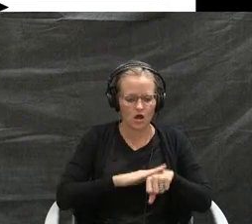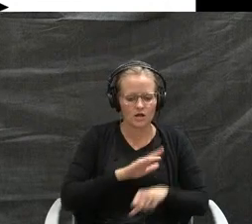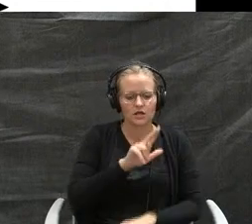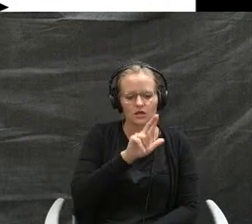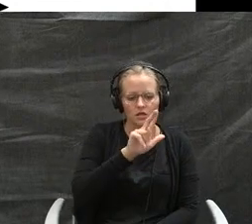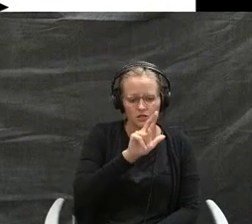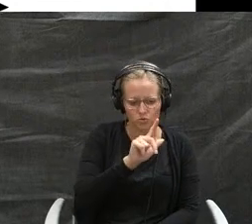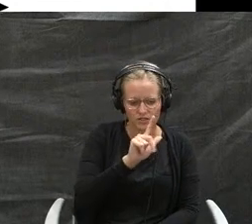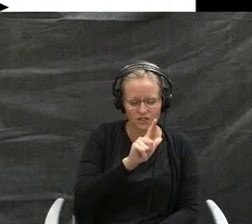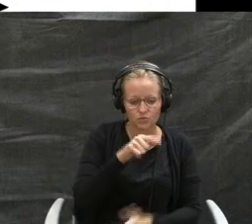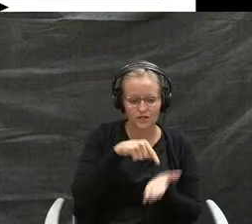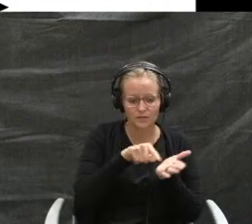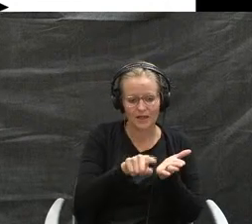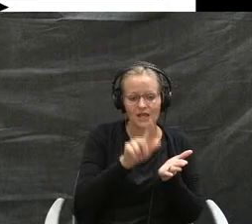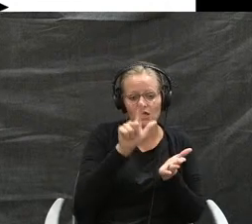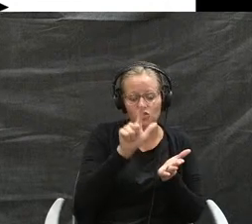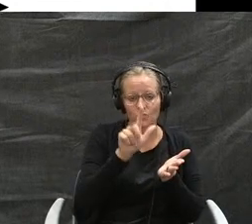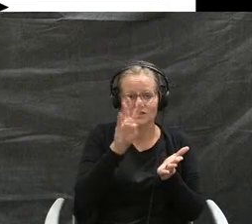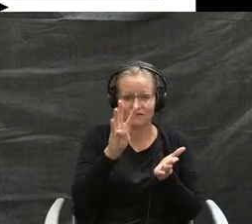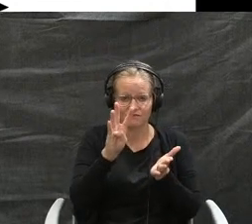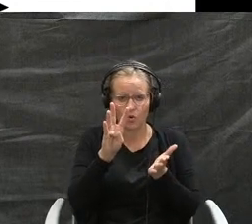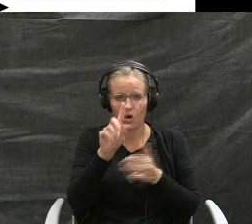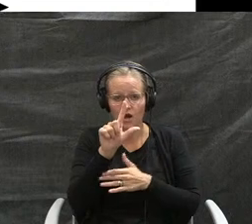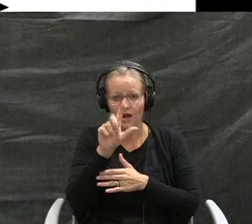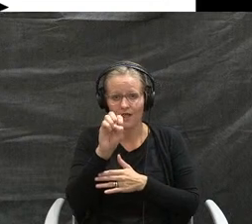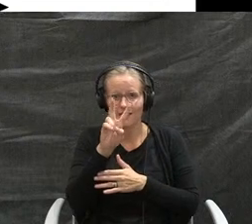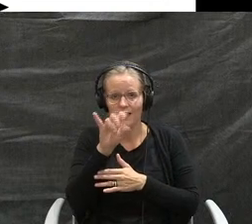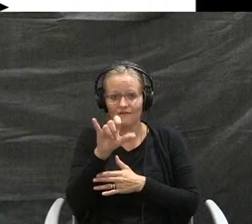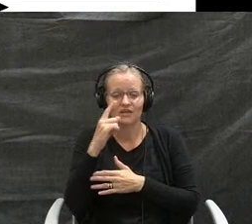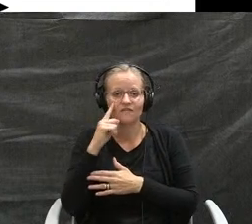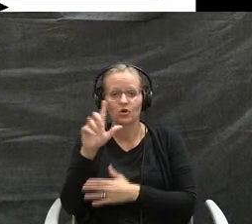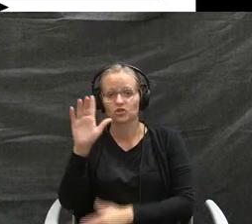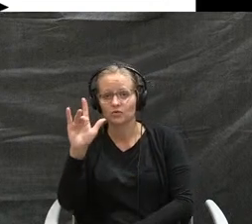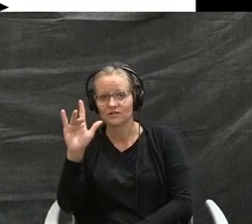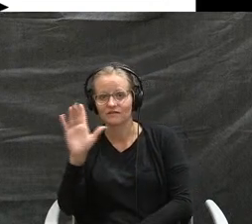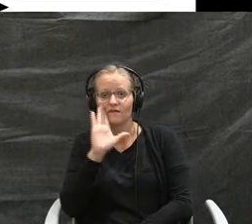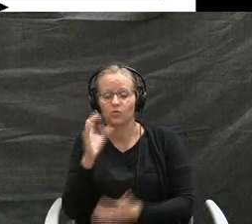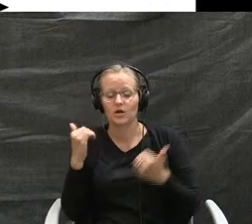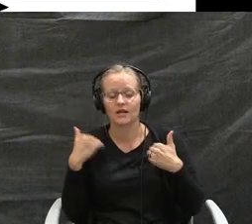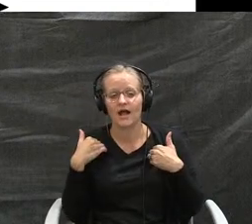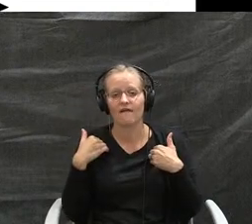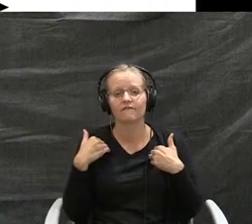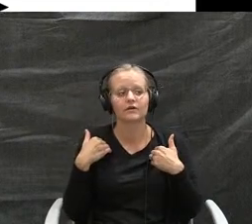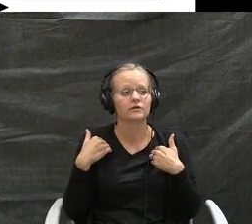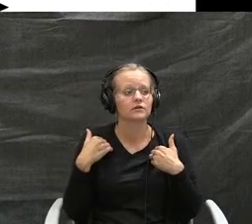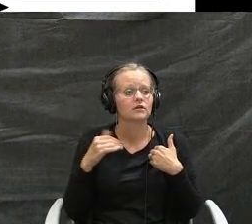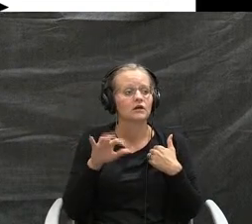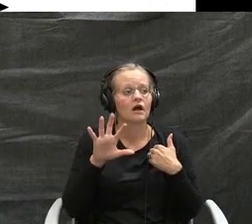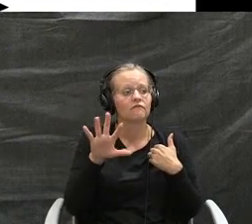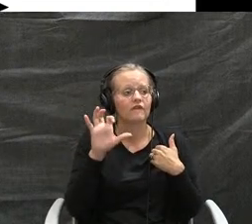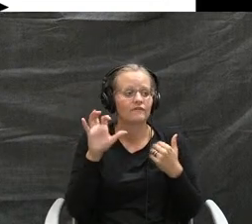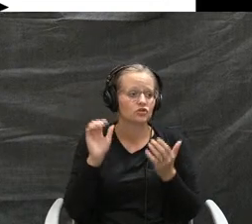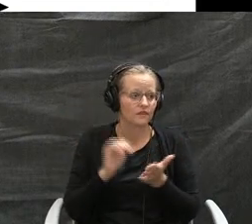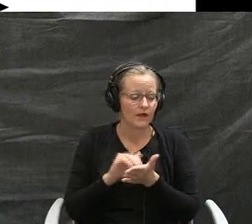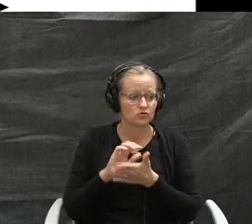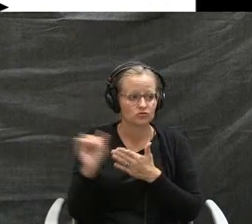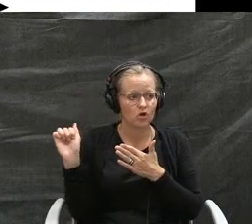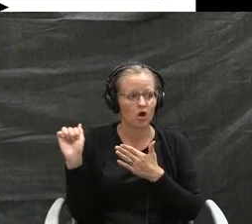fiscal 25 we'd be having about a million and a half dollar increase, which would be about about a 3% increase on the